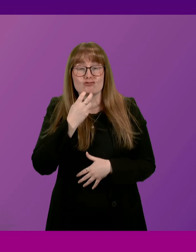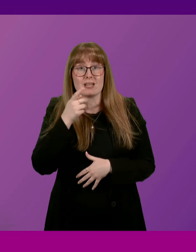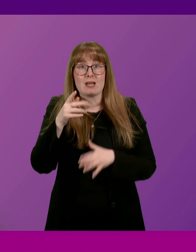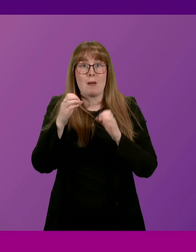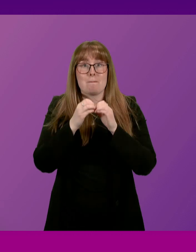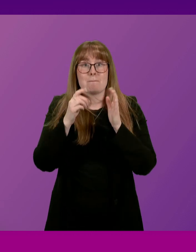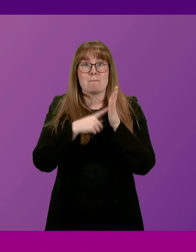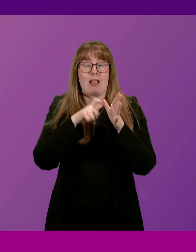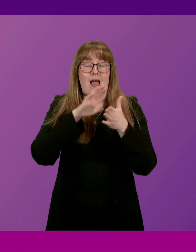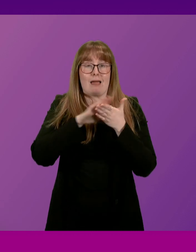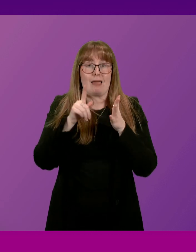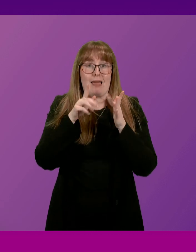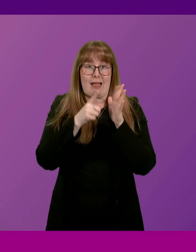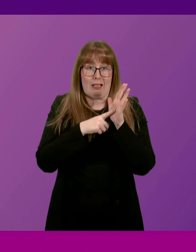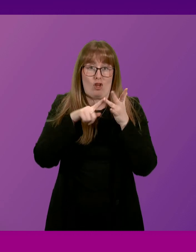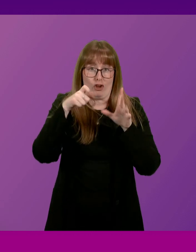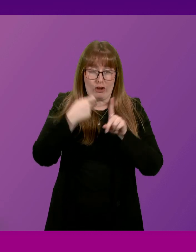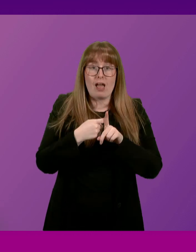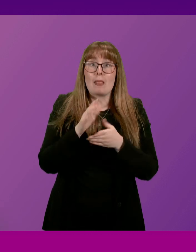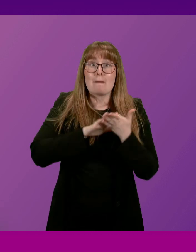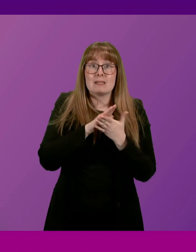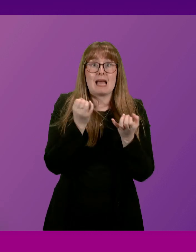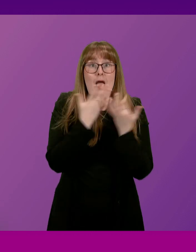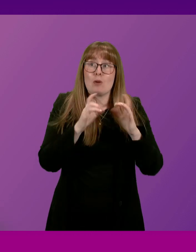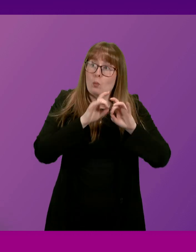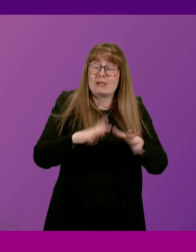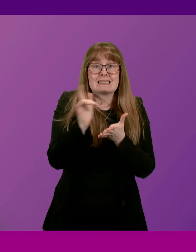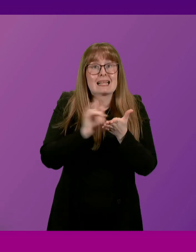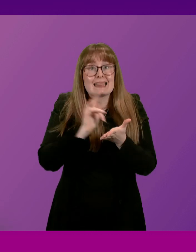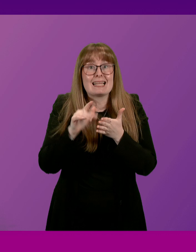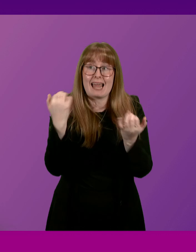which is significantly reducing the amount of wasted clean energy from the Viking,